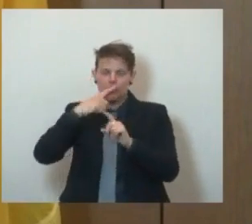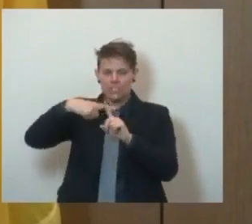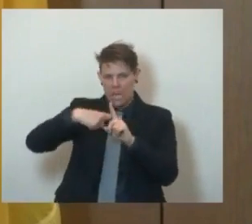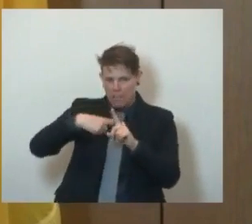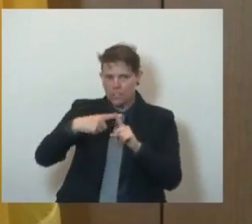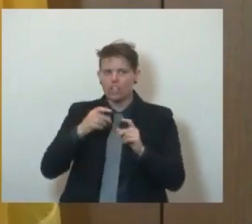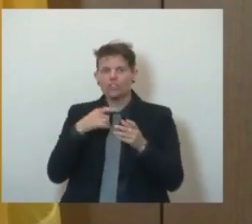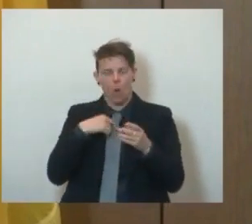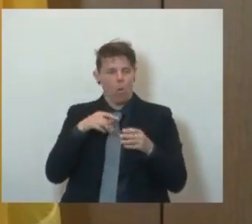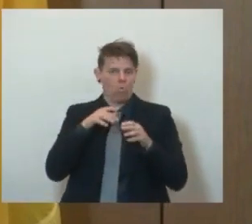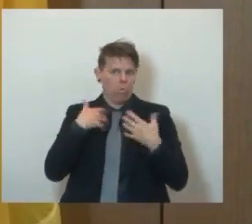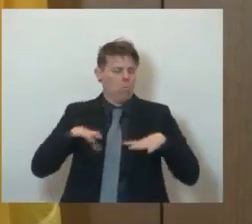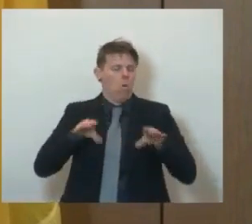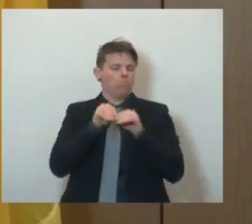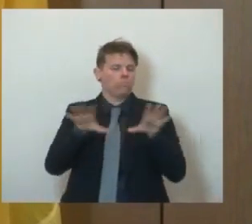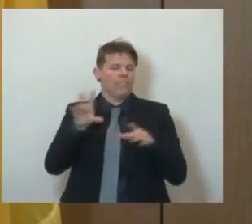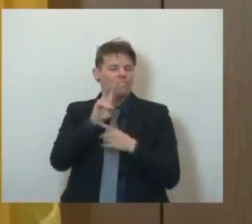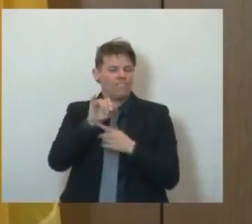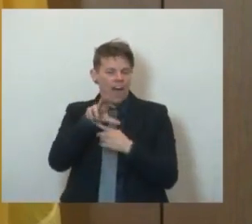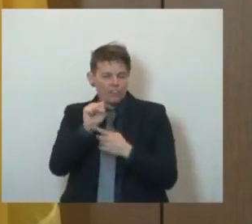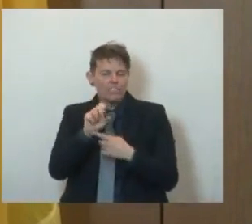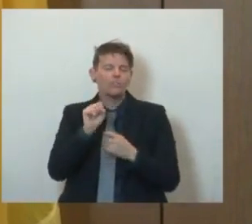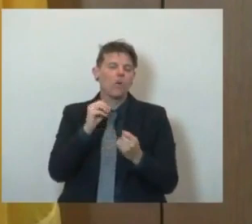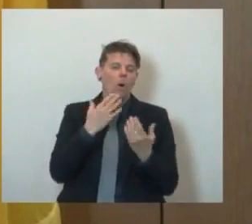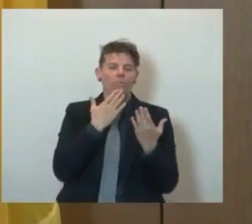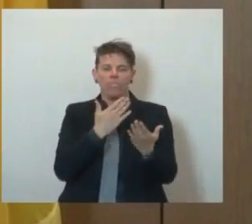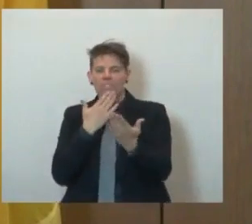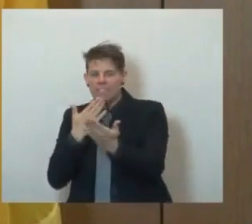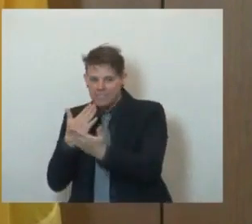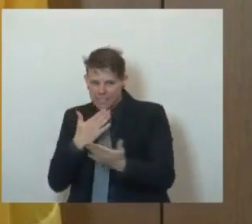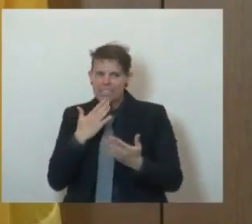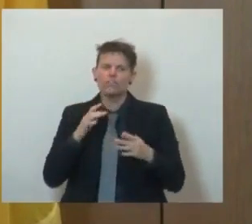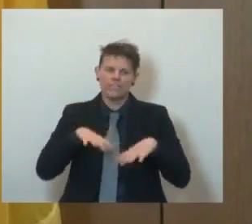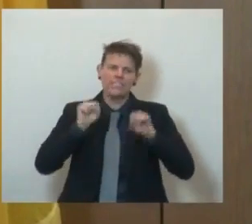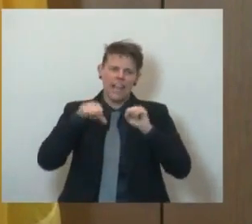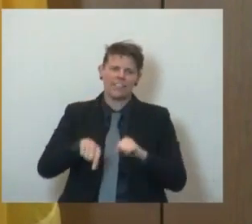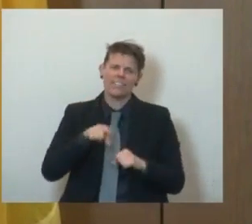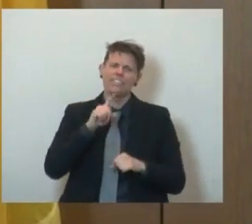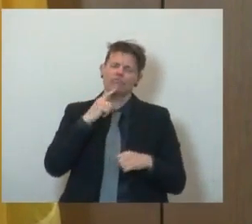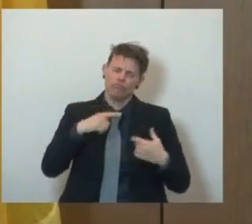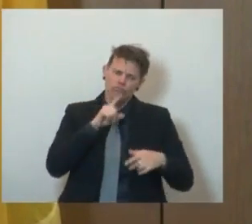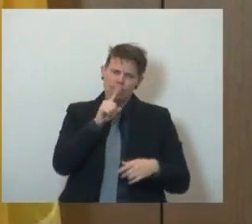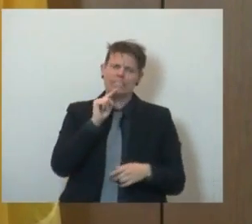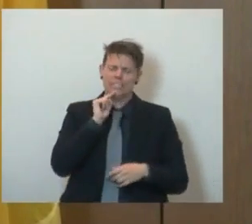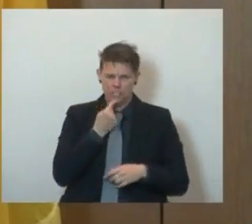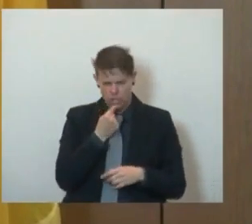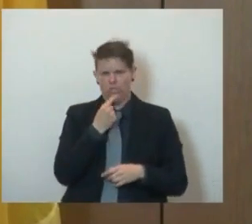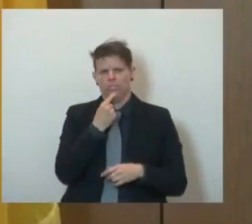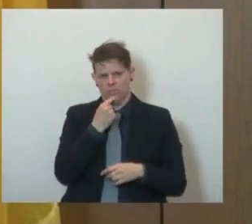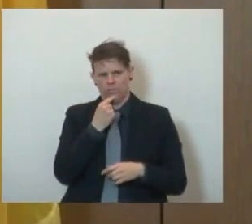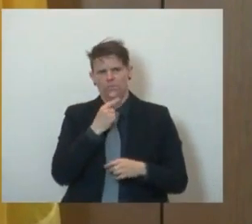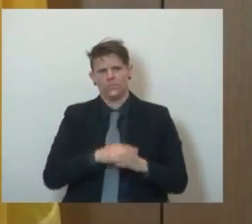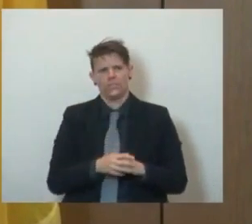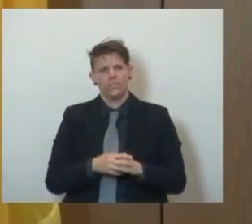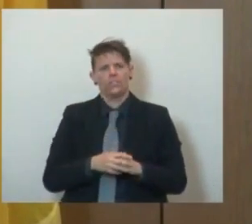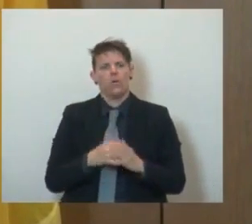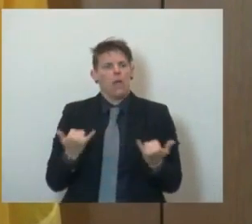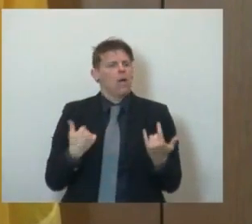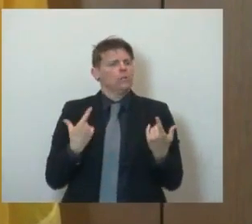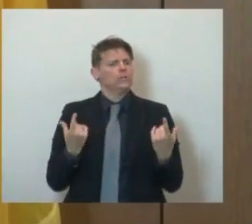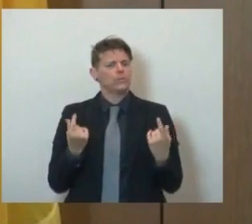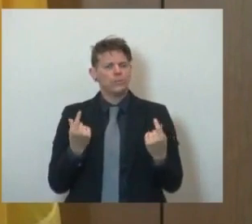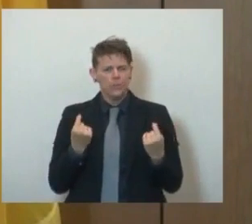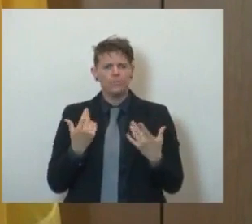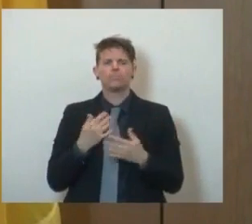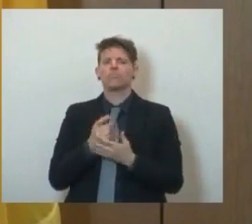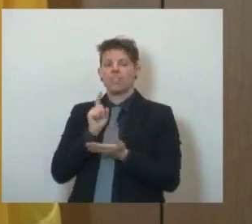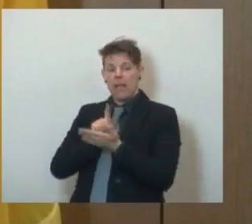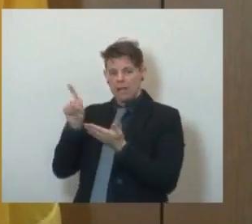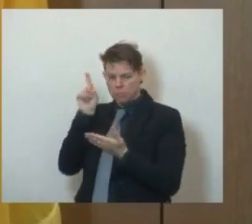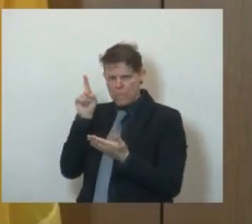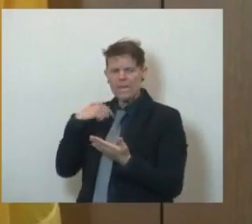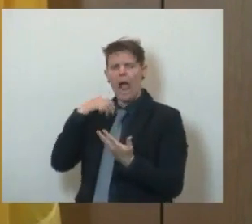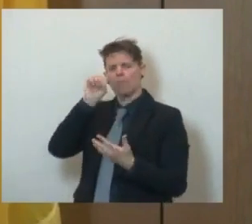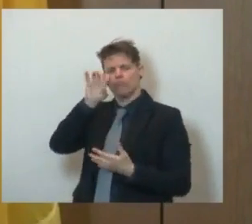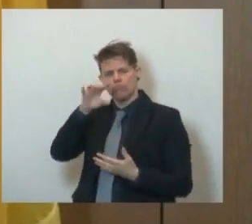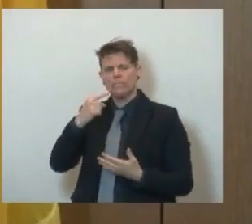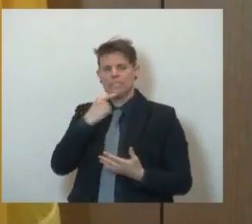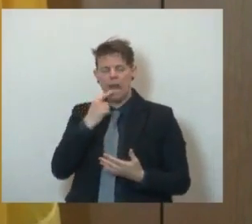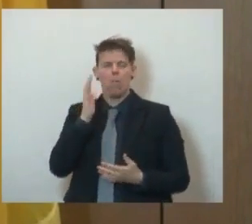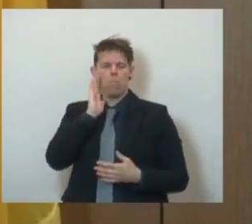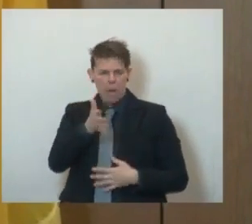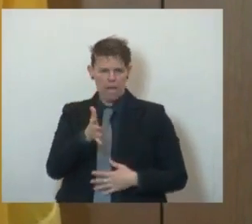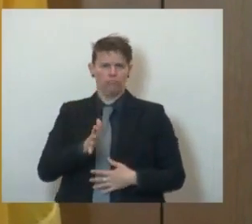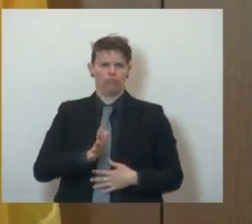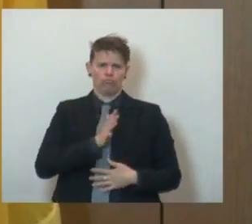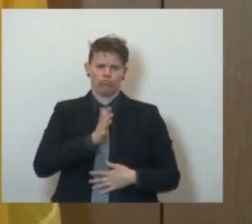THE VIRUS OR FOR OUR CONTRACTING THE VIRUS AND WE TAKE THAT VERY SERIOUSLY, AND I WANT TO THANK YOU, NEW MEXICO FOR ALSO TAKING IT SO INCREDIBLY SERIOUSLY BECAUSE WHAT ARE WE GOING TO DO